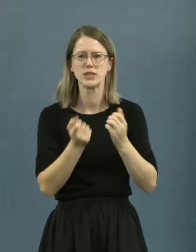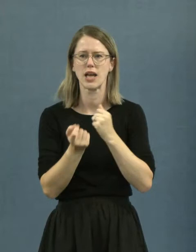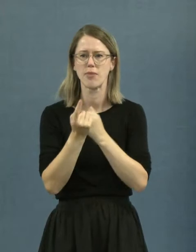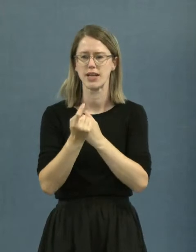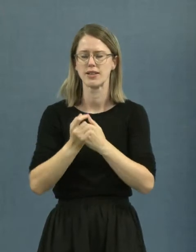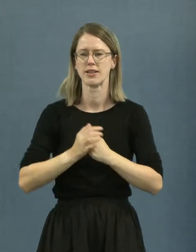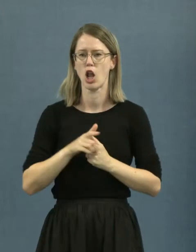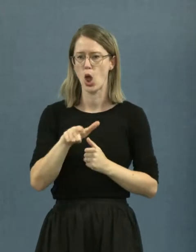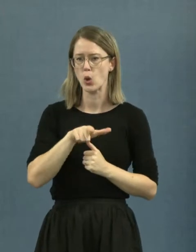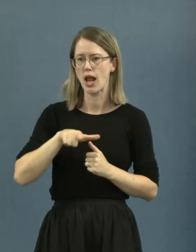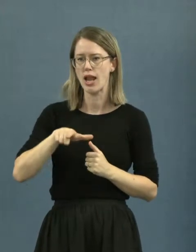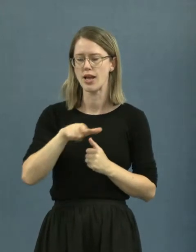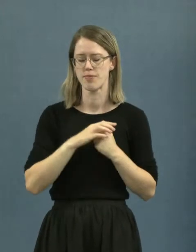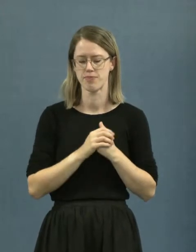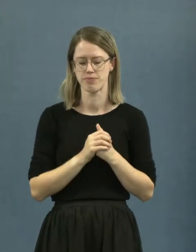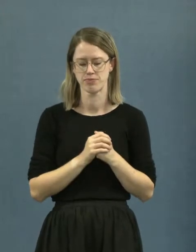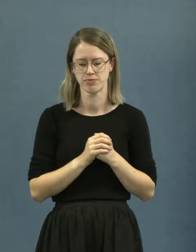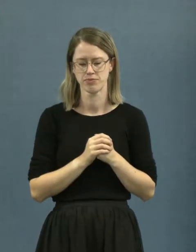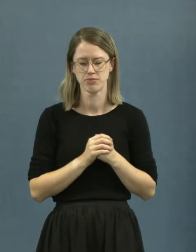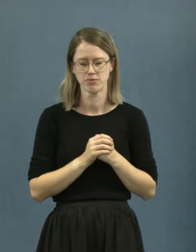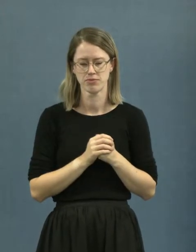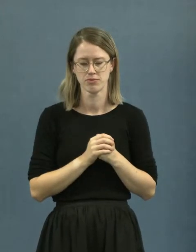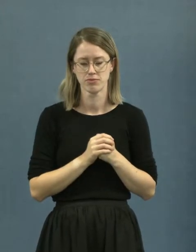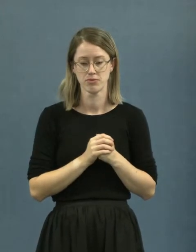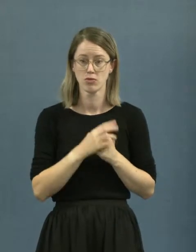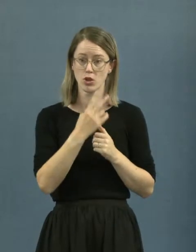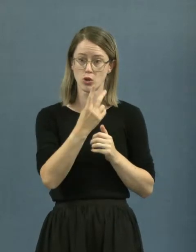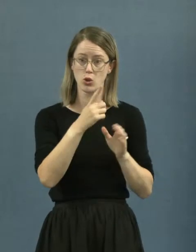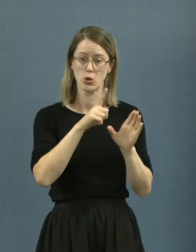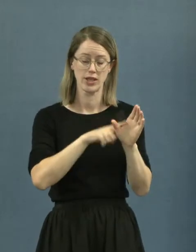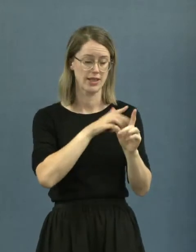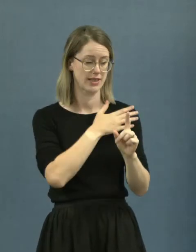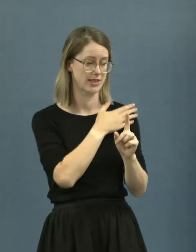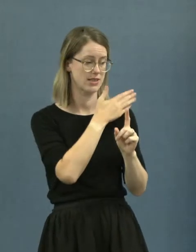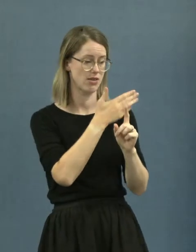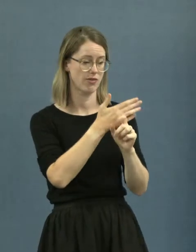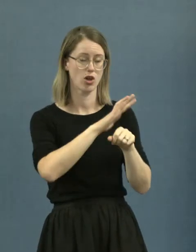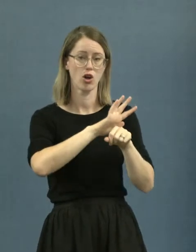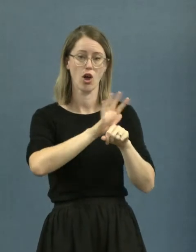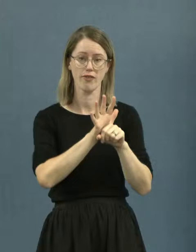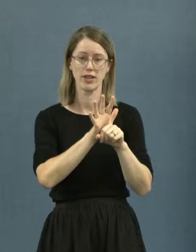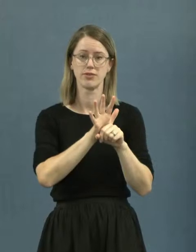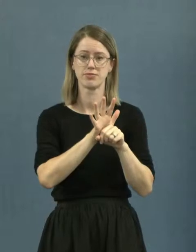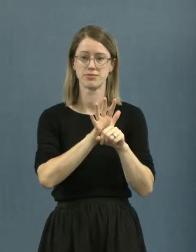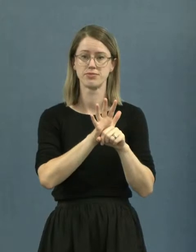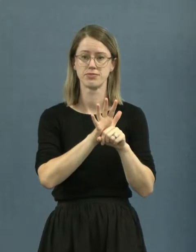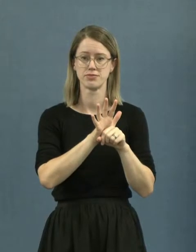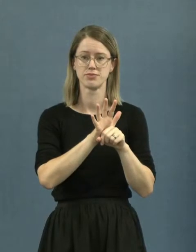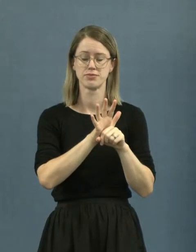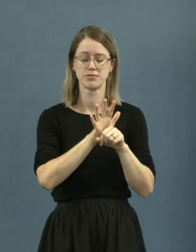arrangements. I mean, we have